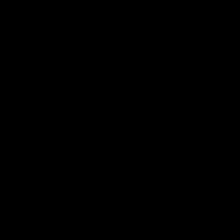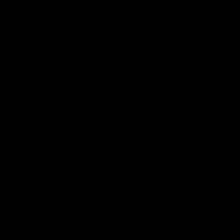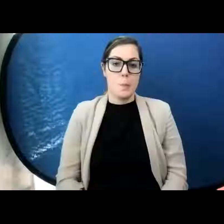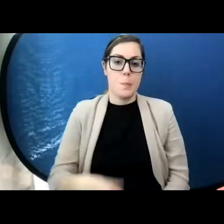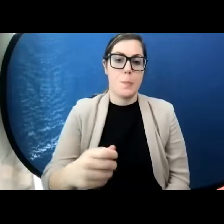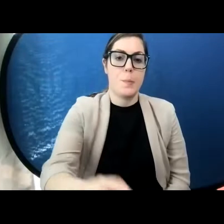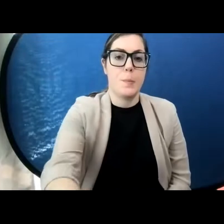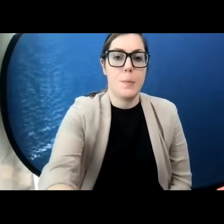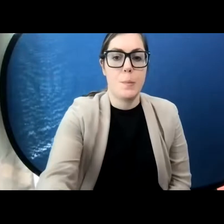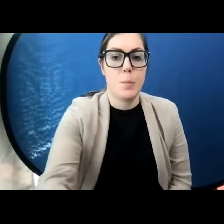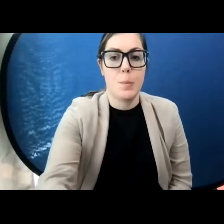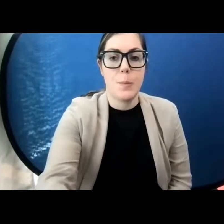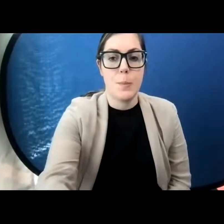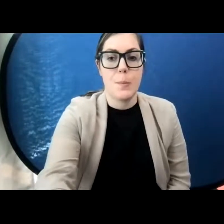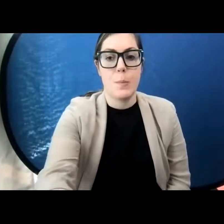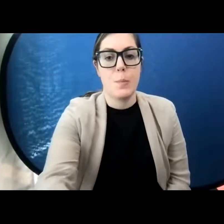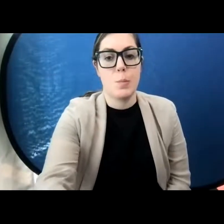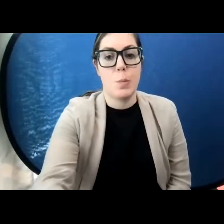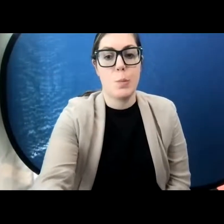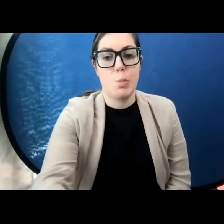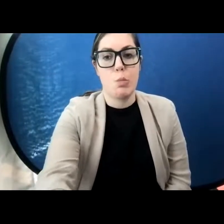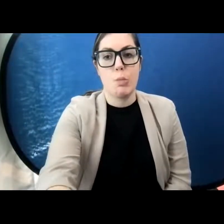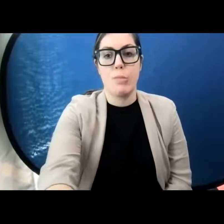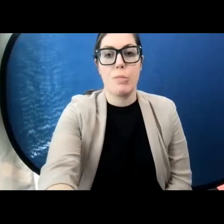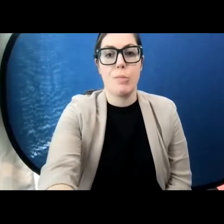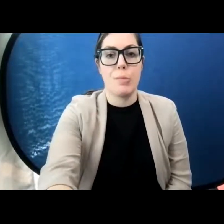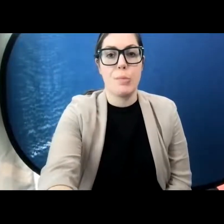Hello, everyone! Great, so it looks like everybody has come in from the waiting room. Thanks for joining us, everyone. Okay, so, Monica, go ahead and start the recording. [ Recording in progress ]